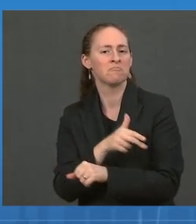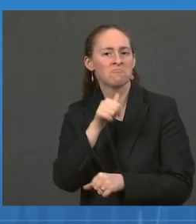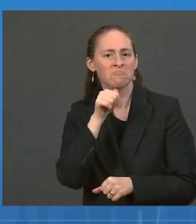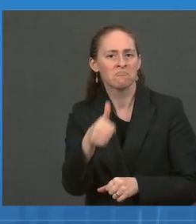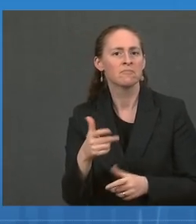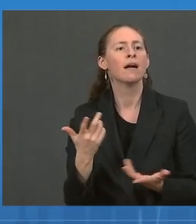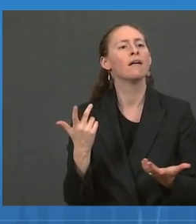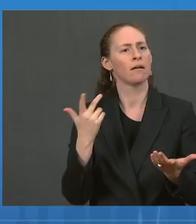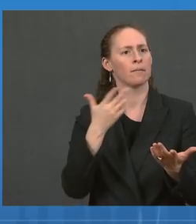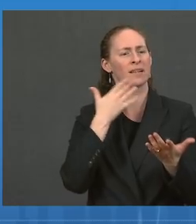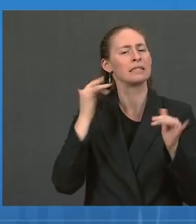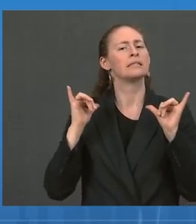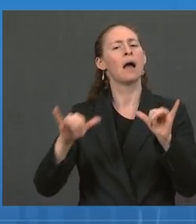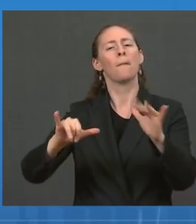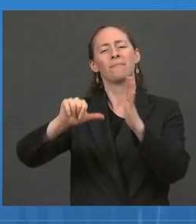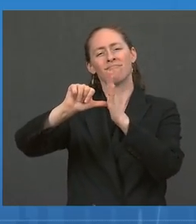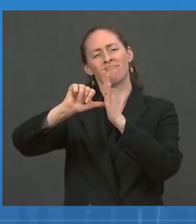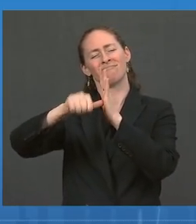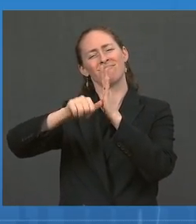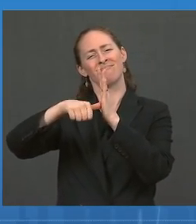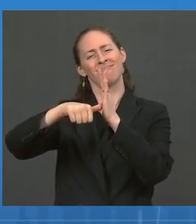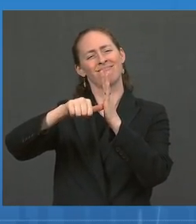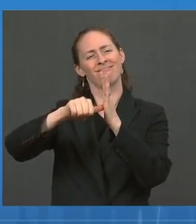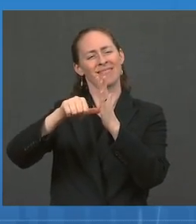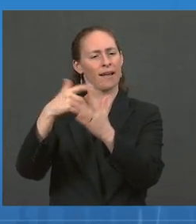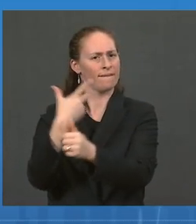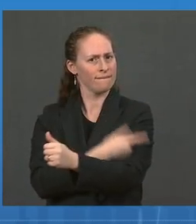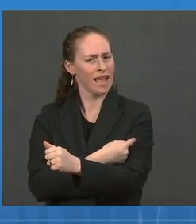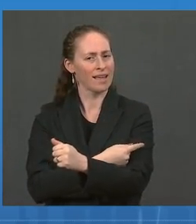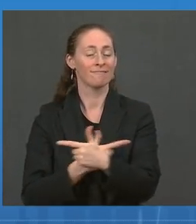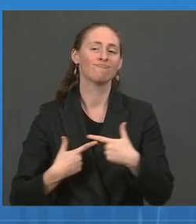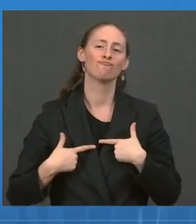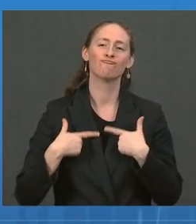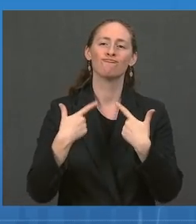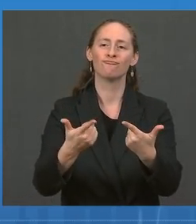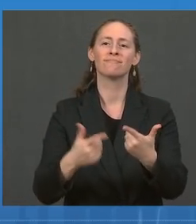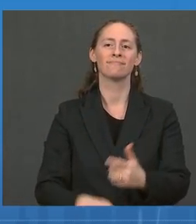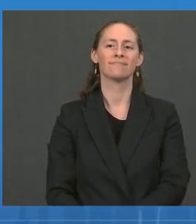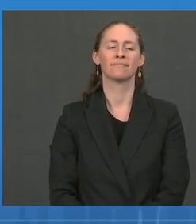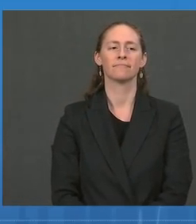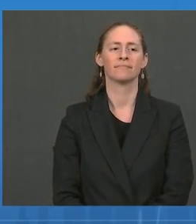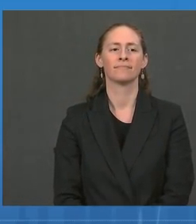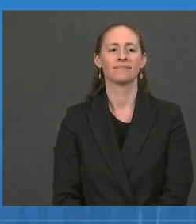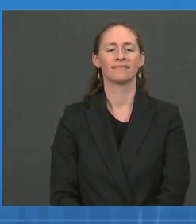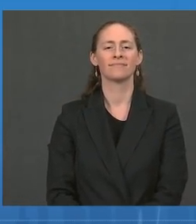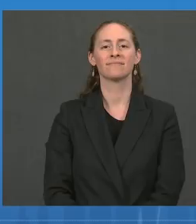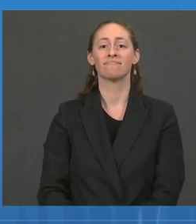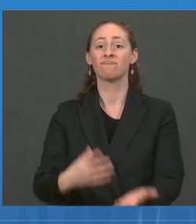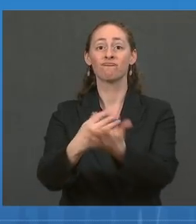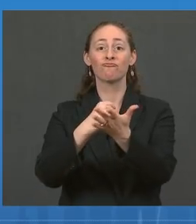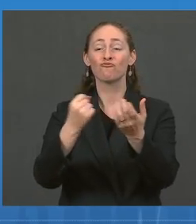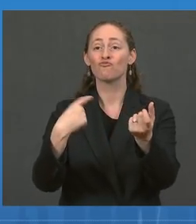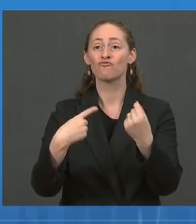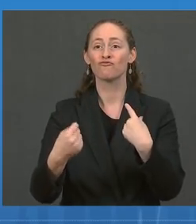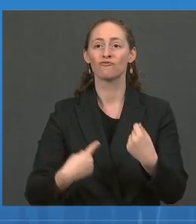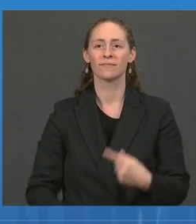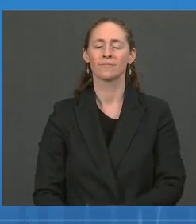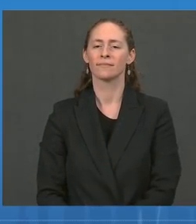Message again: Get vaccinated. Back to you, Jeff. Mr. Zients: Well, thank you, Doctors. Let's open it up for a few questions. Over to you, Kevin.